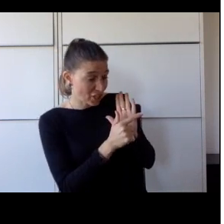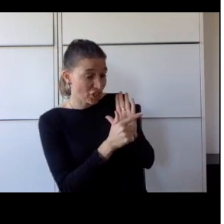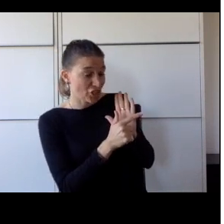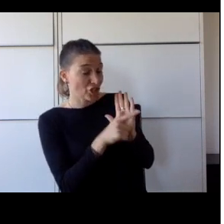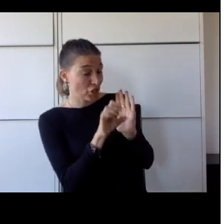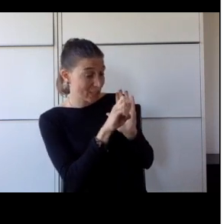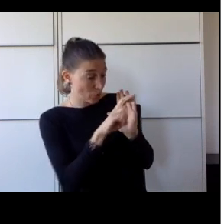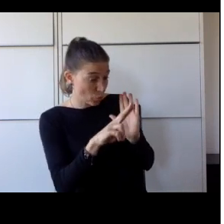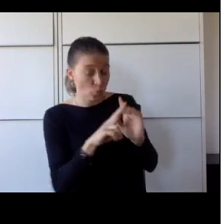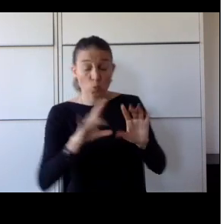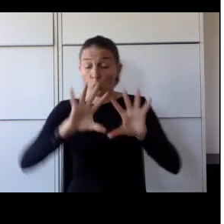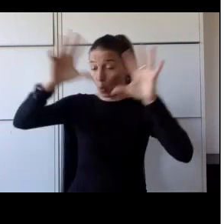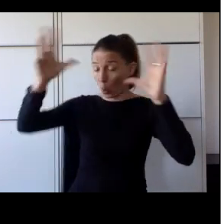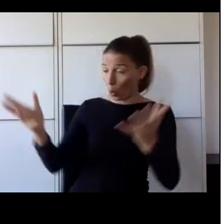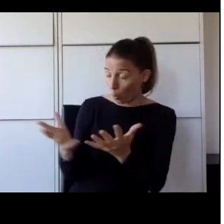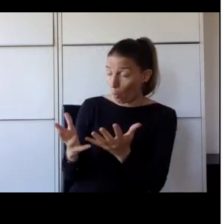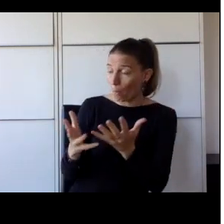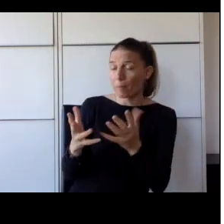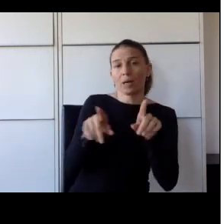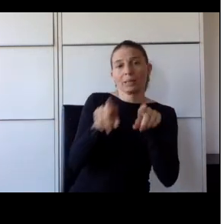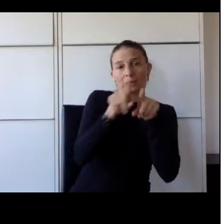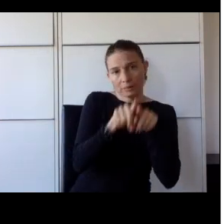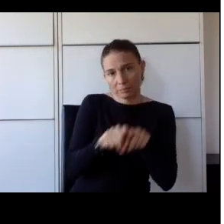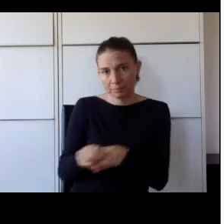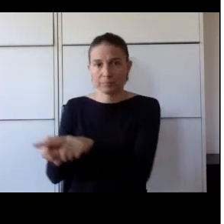because this standard we're mentioning so many times